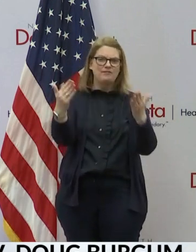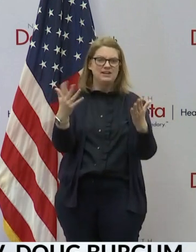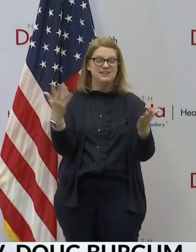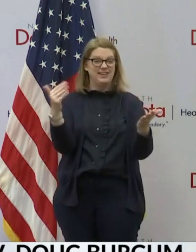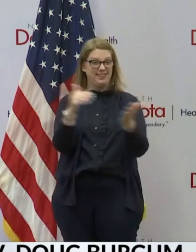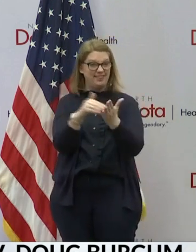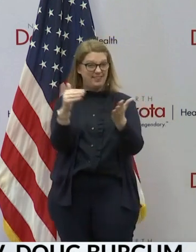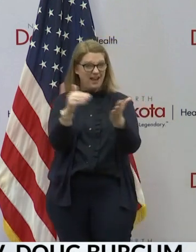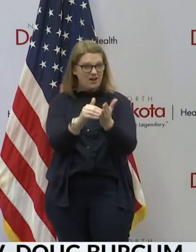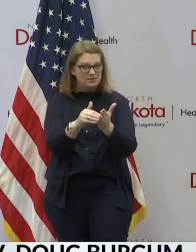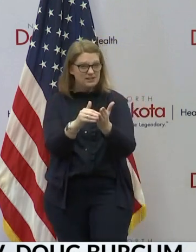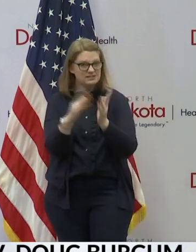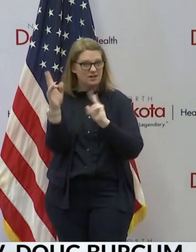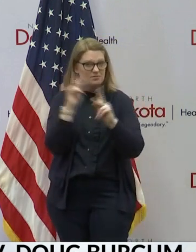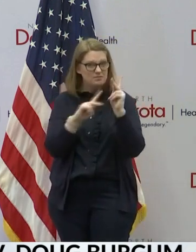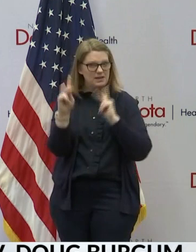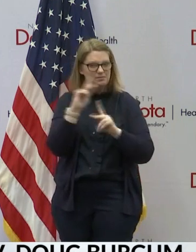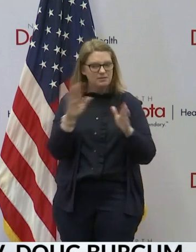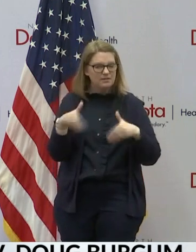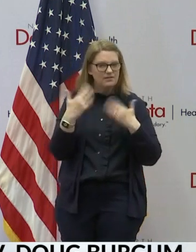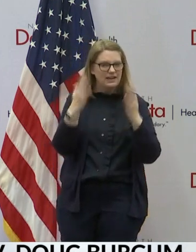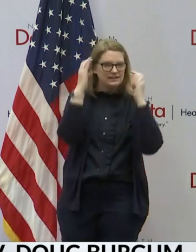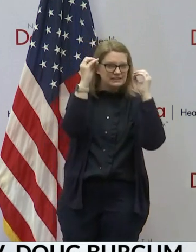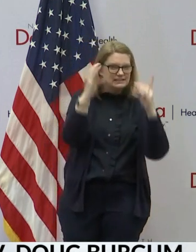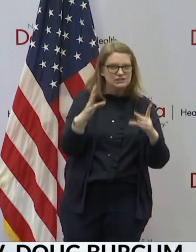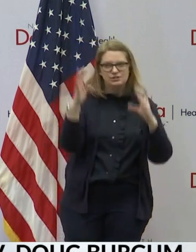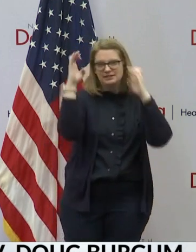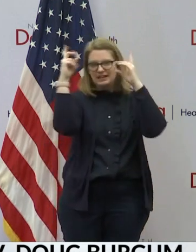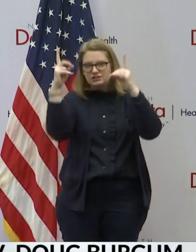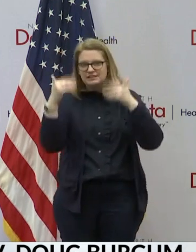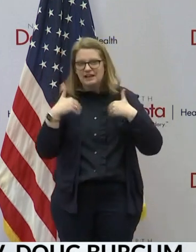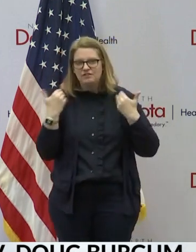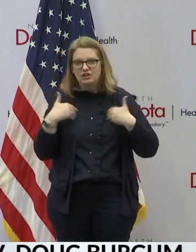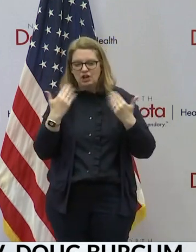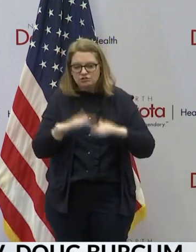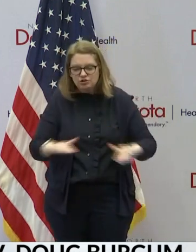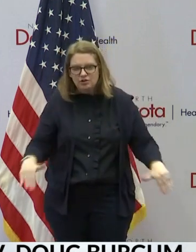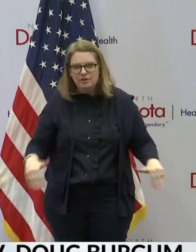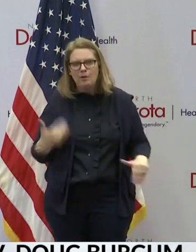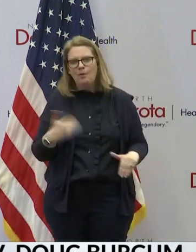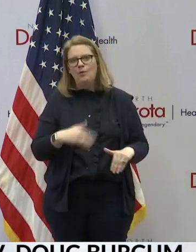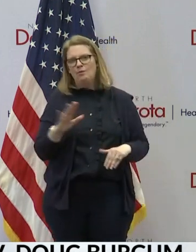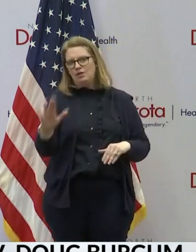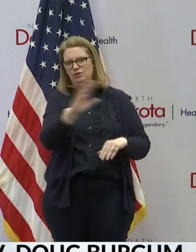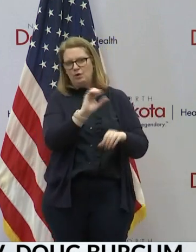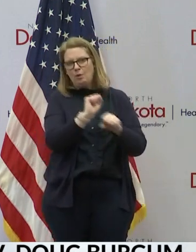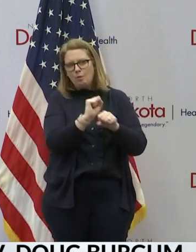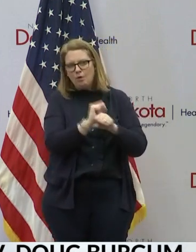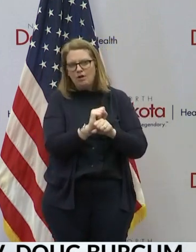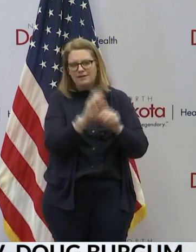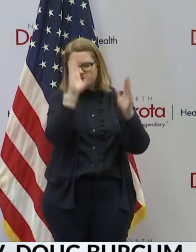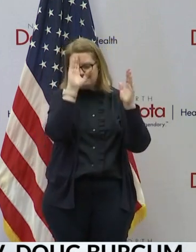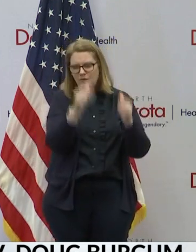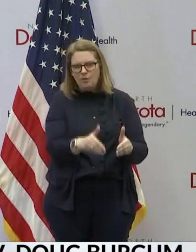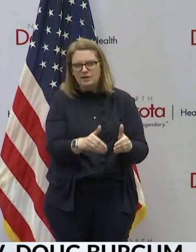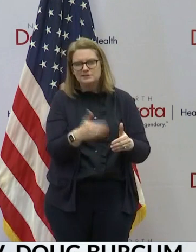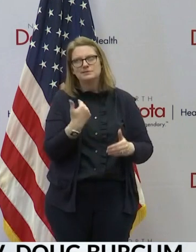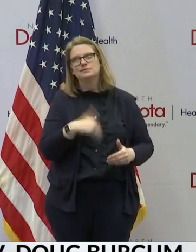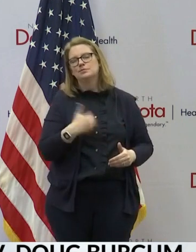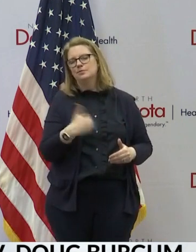NEXT TOPIC, CHILD CARE, SO LAST FRIDAY, CHILD CARE PROVIDER APPRECIATION DAY, WE EXPRESSED OUR GRATITUDE TO THE THOUSANDS OF CHILD CARE PROVIDERS,